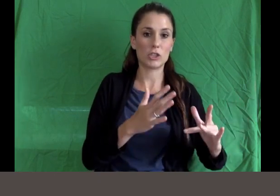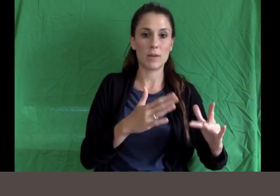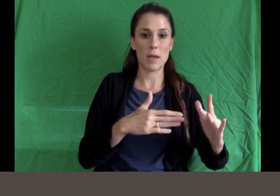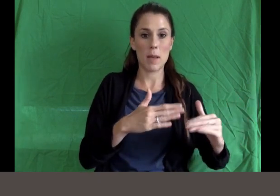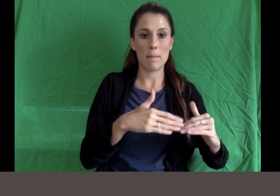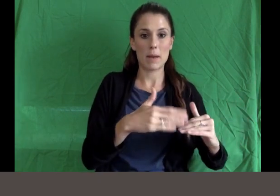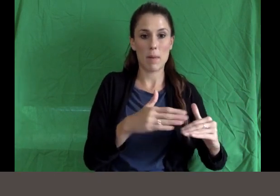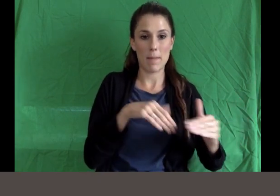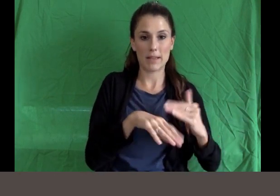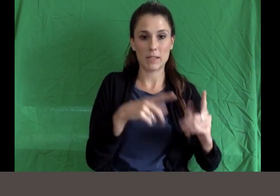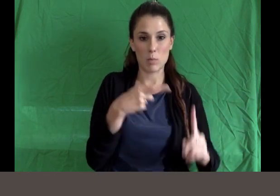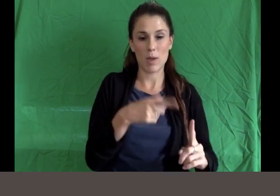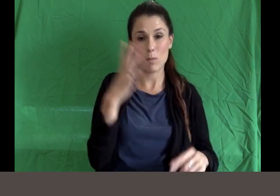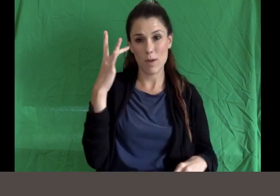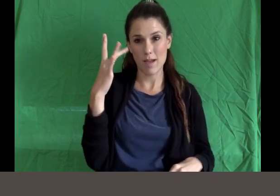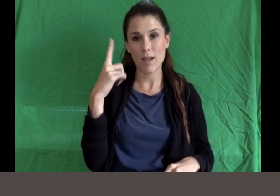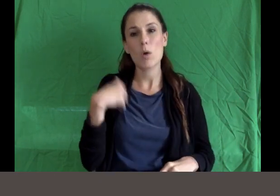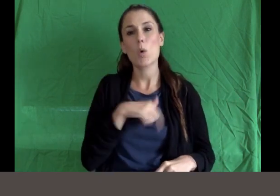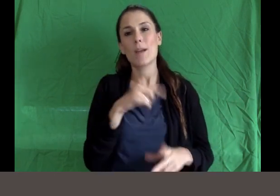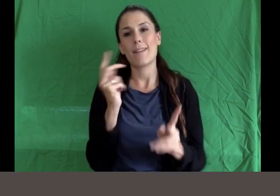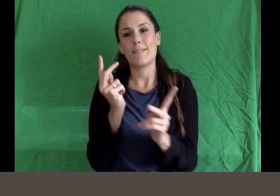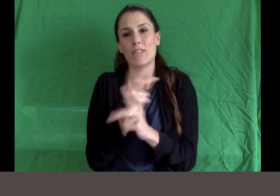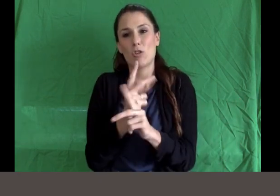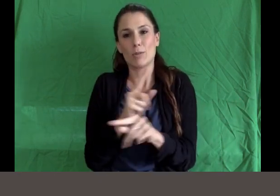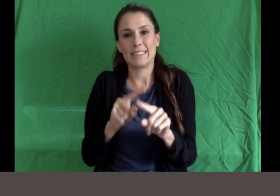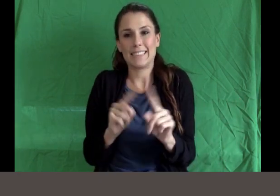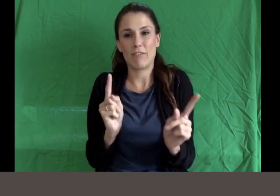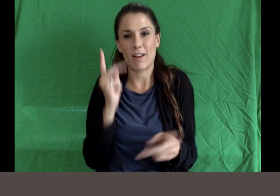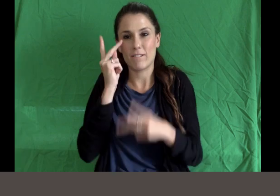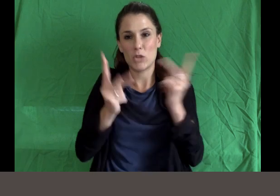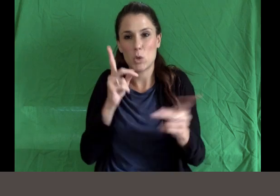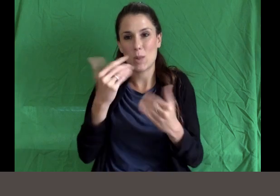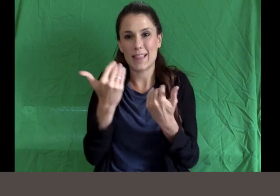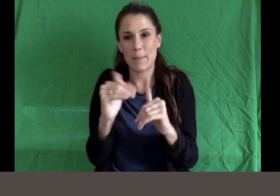for that is because we've calculated a different limit our view limit what is the window of the